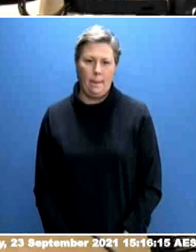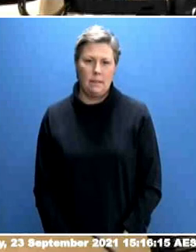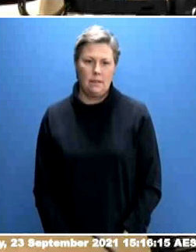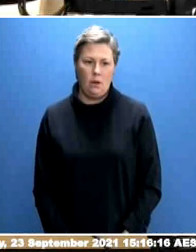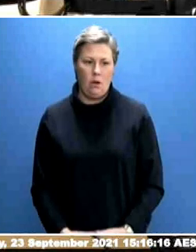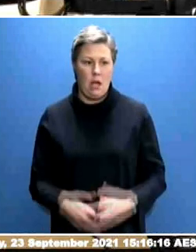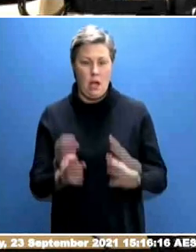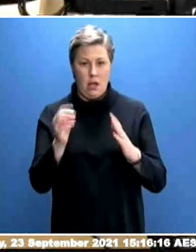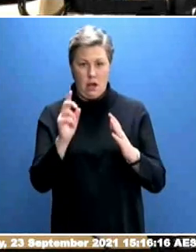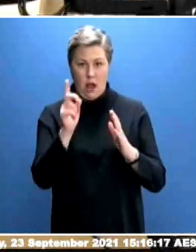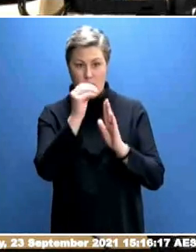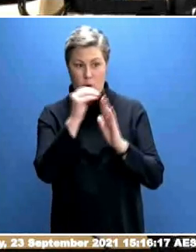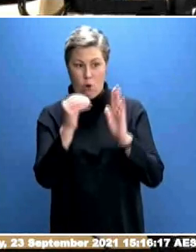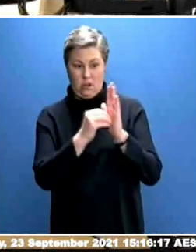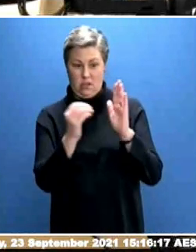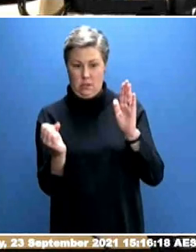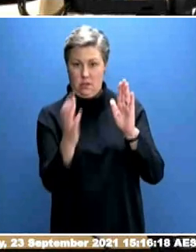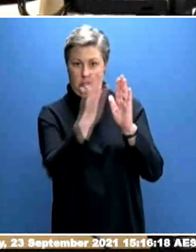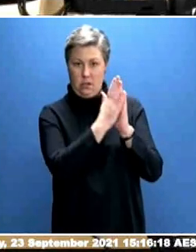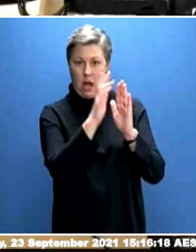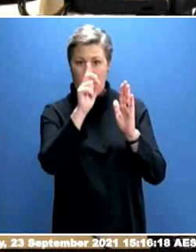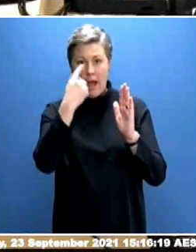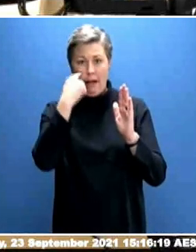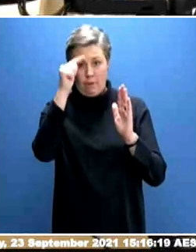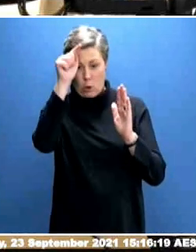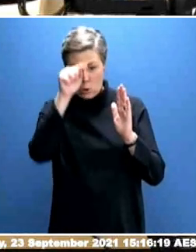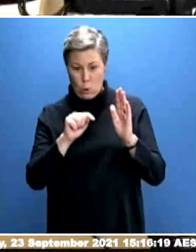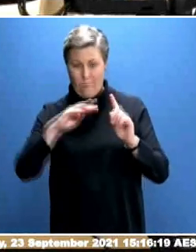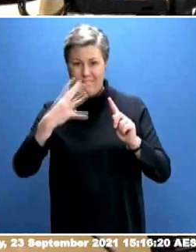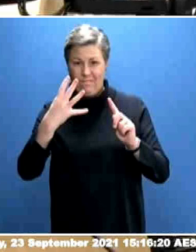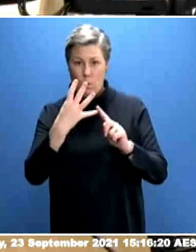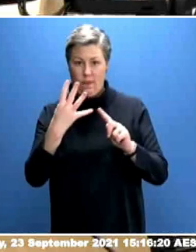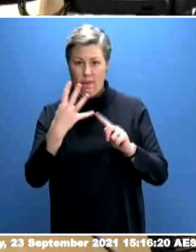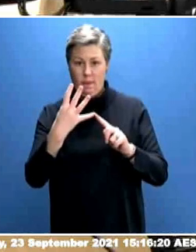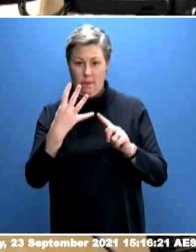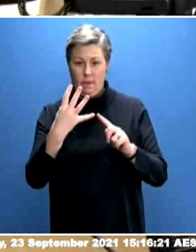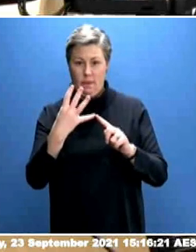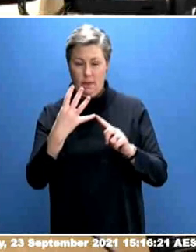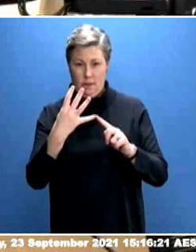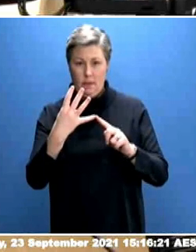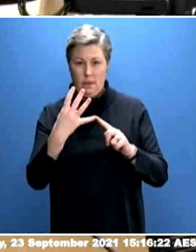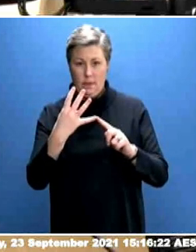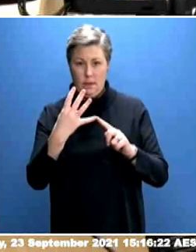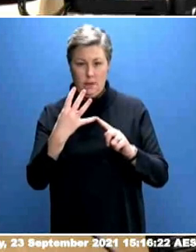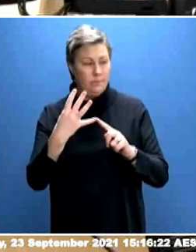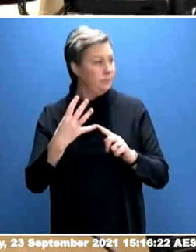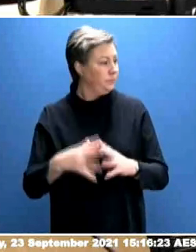could we go then, please, to point 4 which commences on the same page that we have